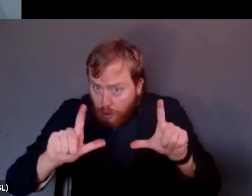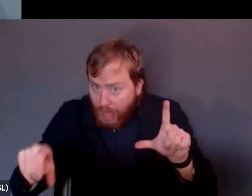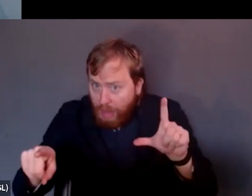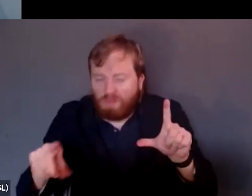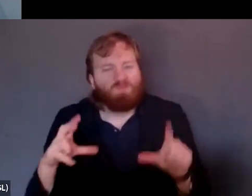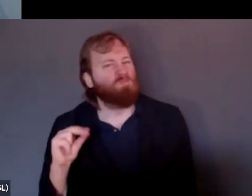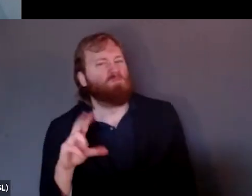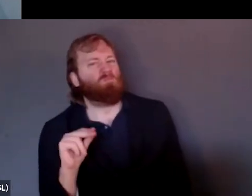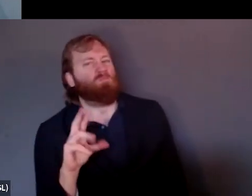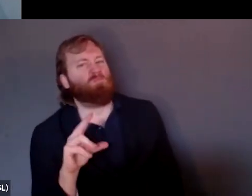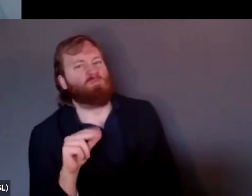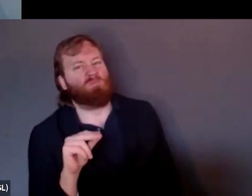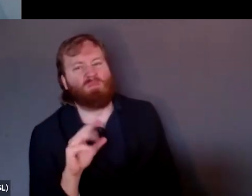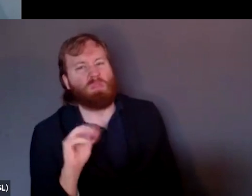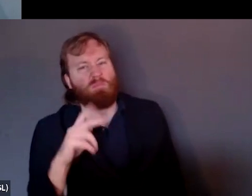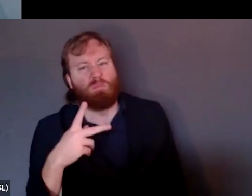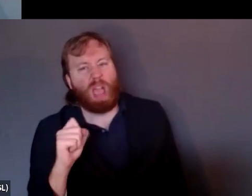map images don't ever do anything for me."